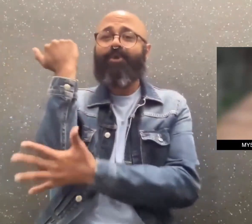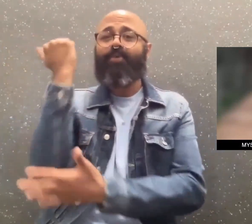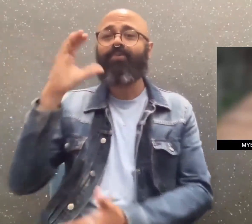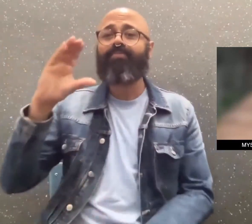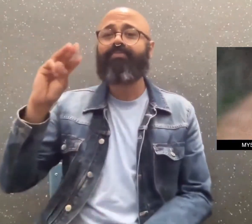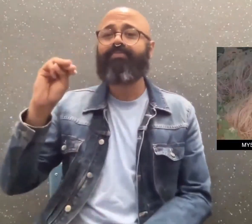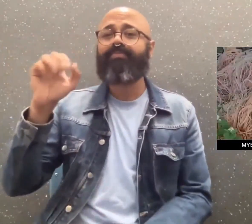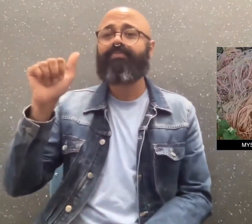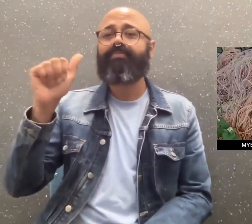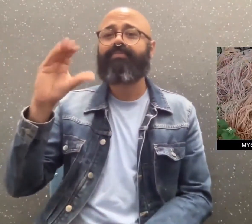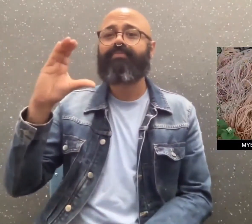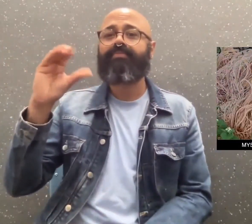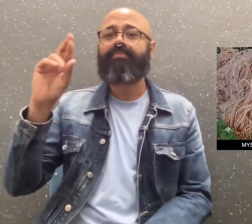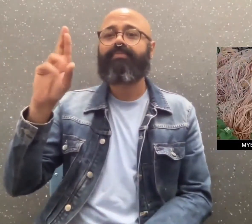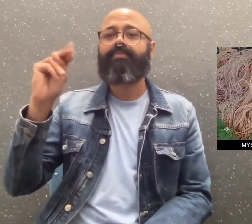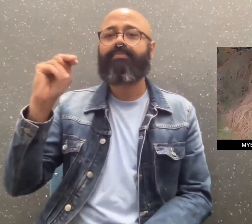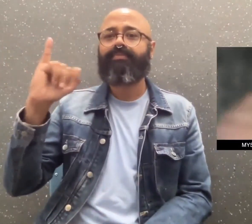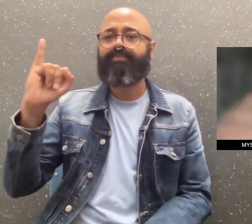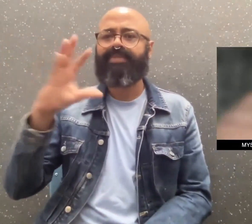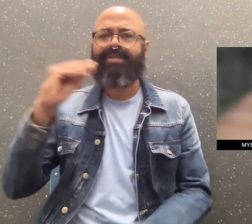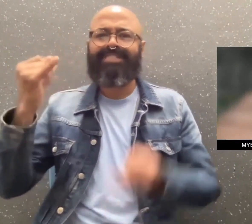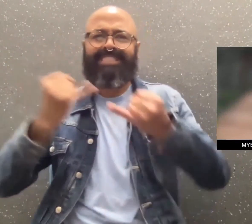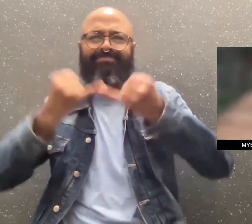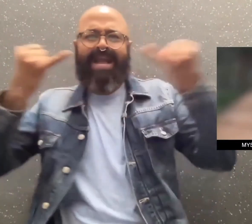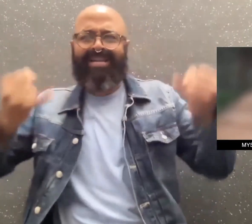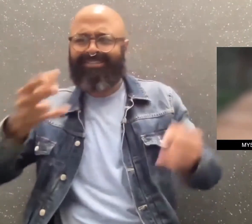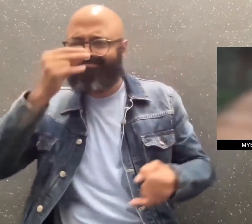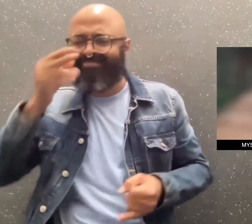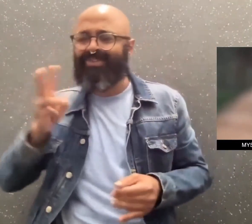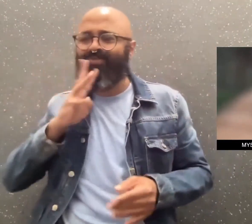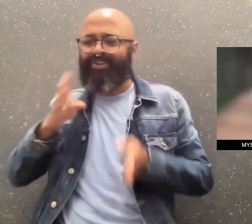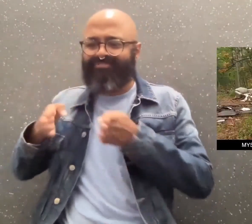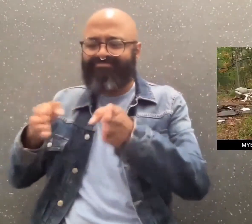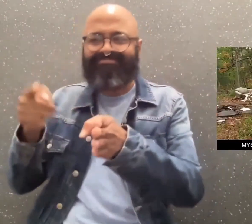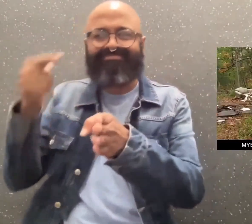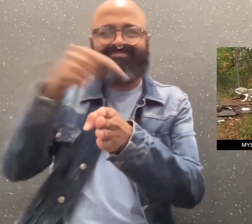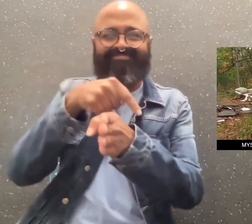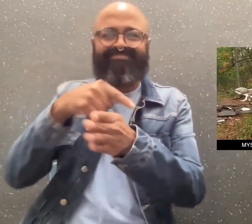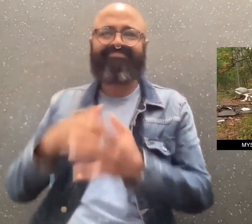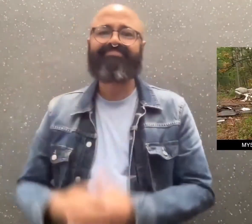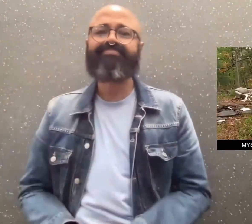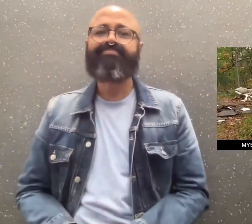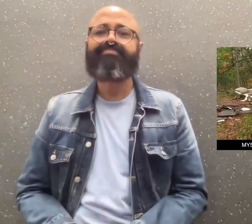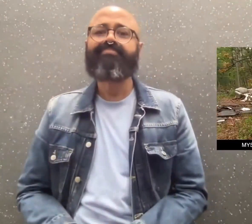Someone dumped hundreds of pounds of elbow macaroni and spaghetti noodles near a creek.